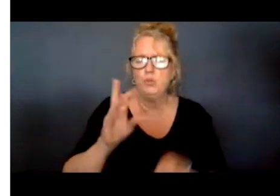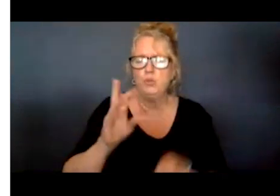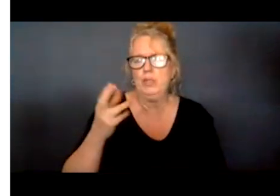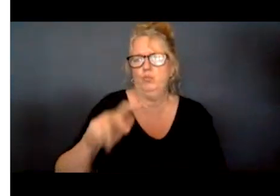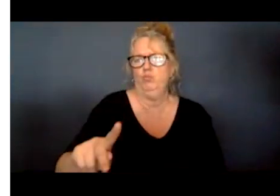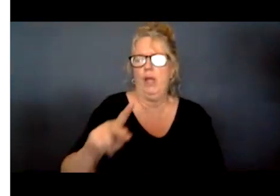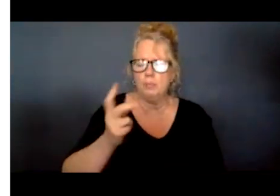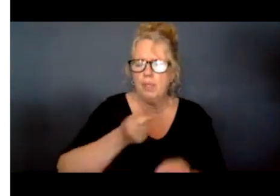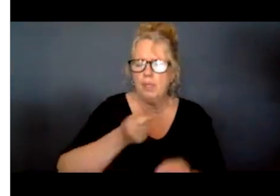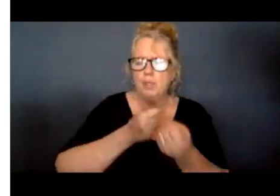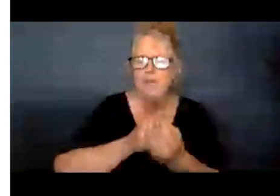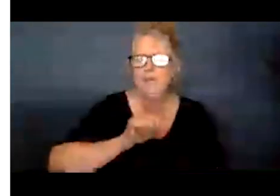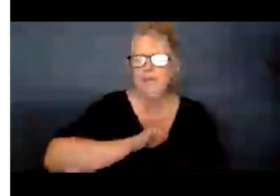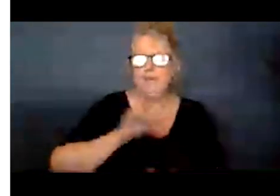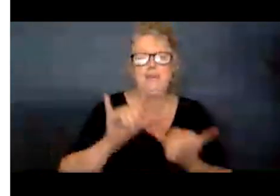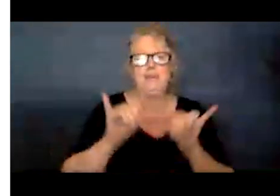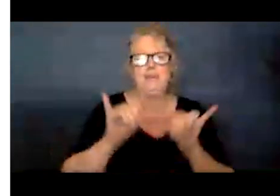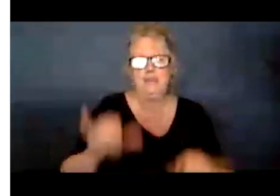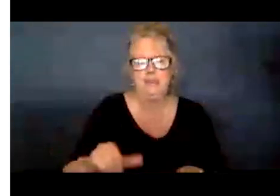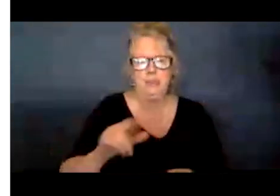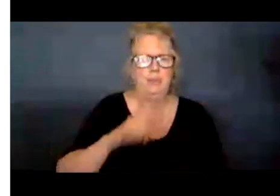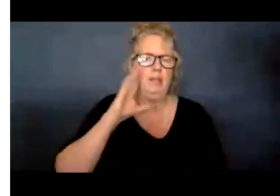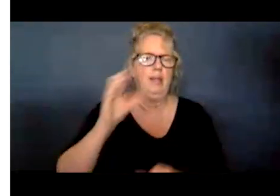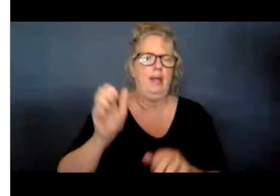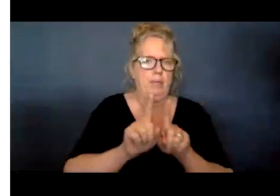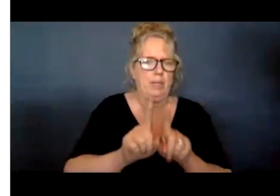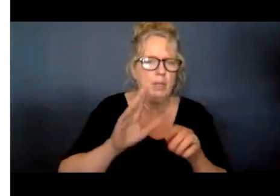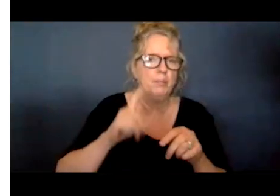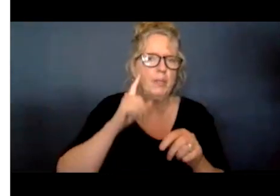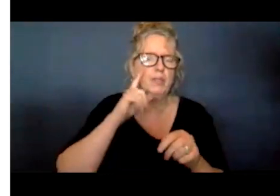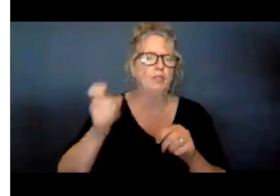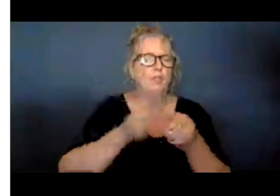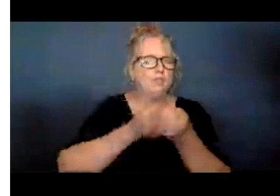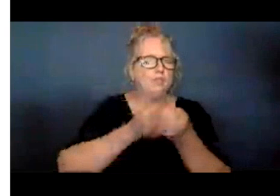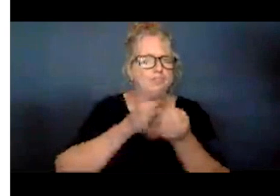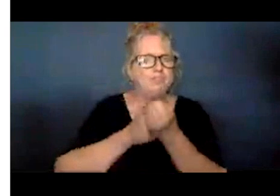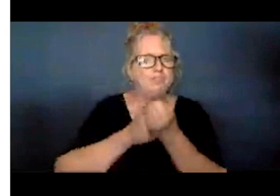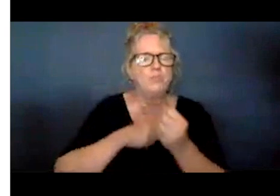support systems, like mentorship to complement technology training.